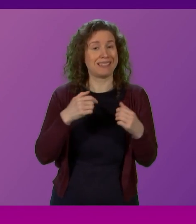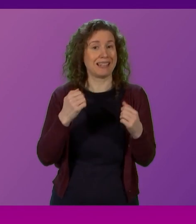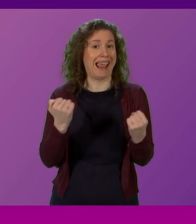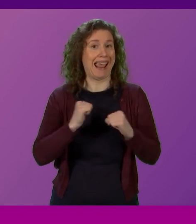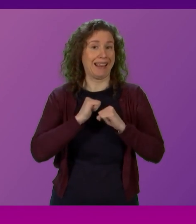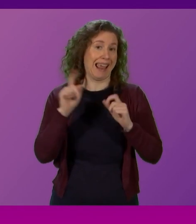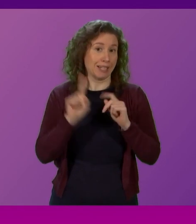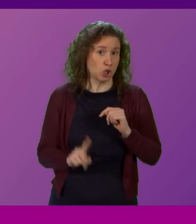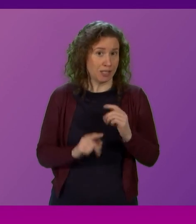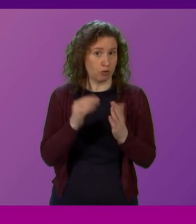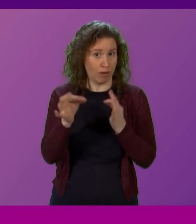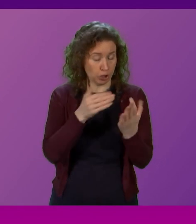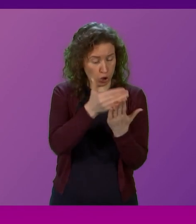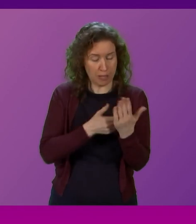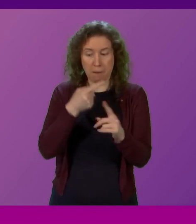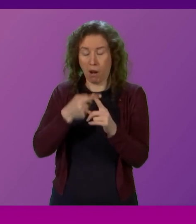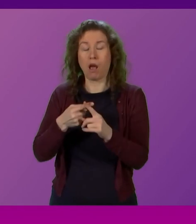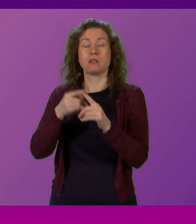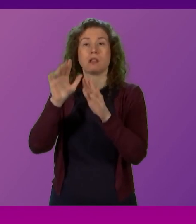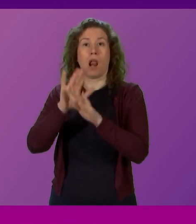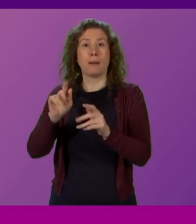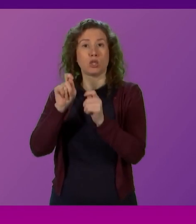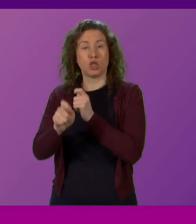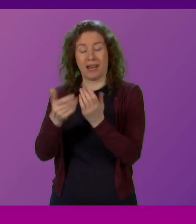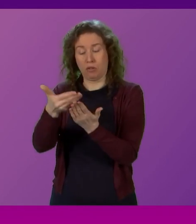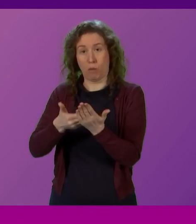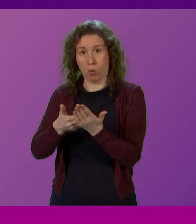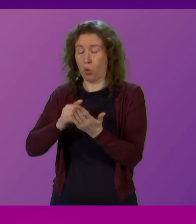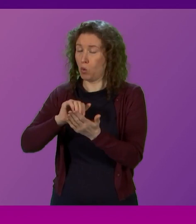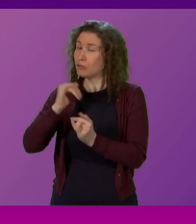the Climate Change Committee’s critical report that was published in December, does